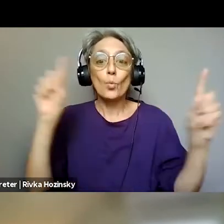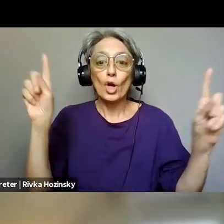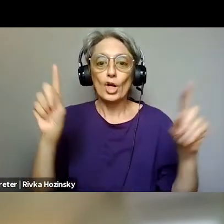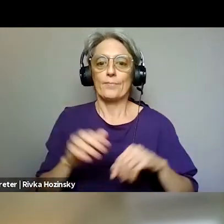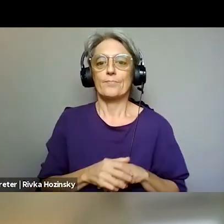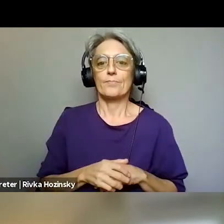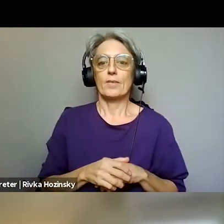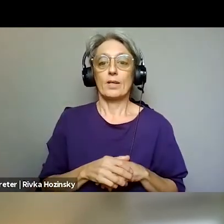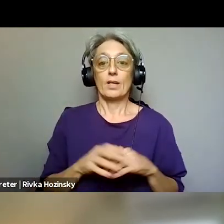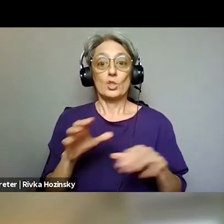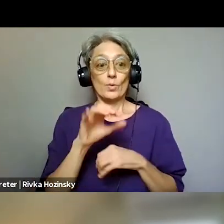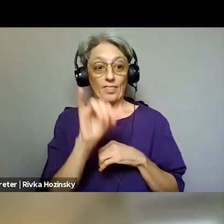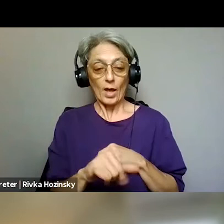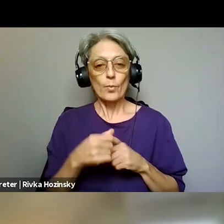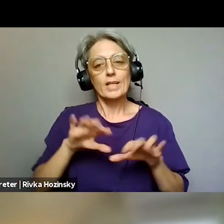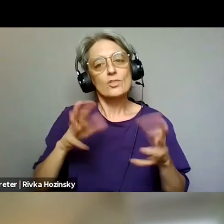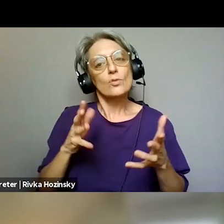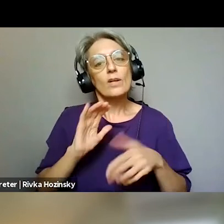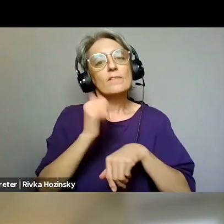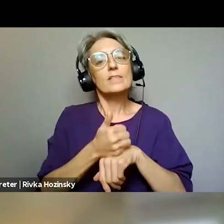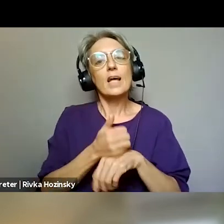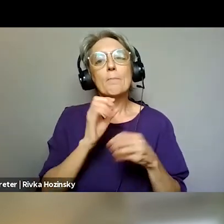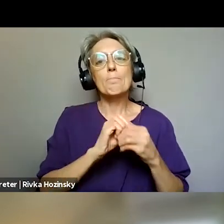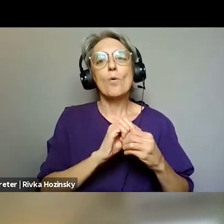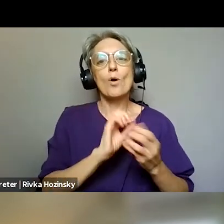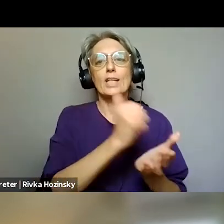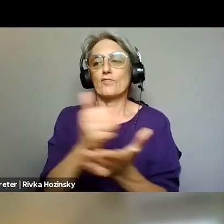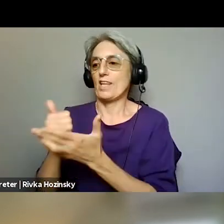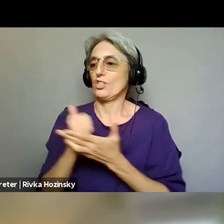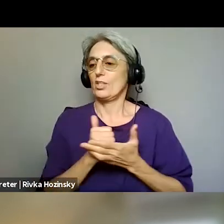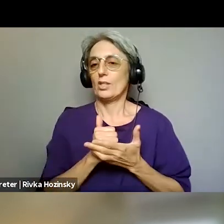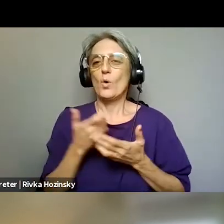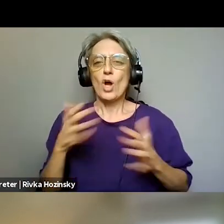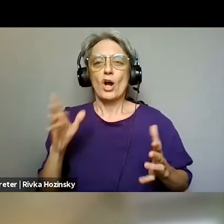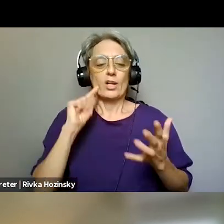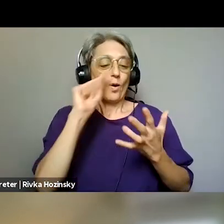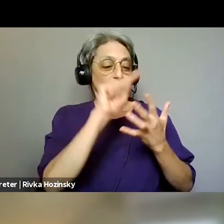sort of develop more interventions. We really know what doesn’t work and it’s important to